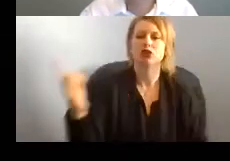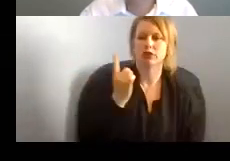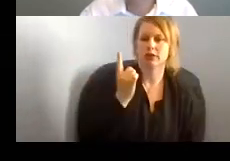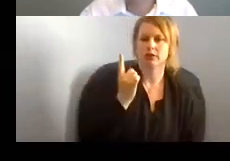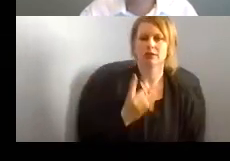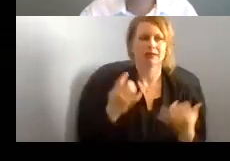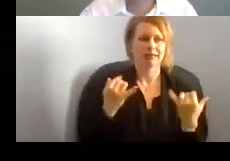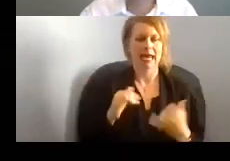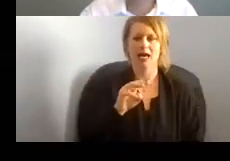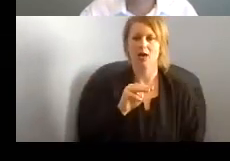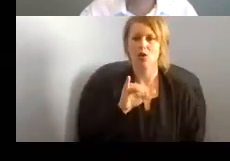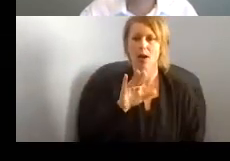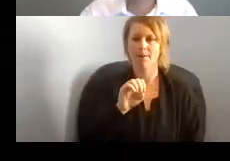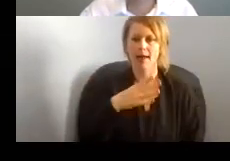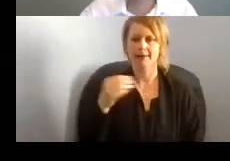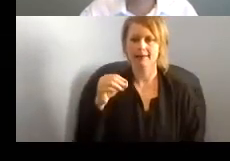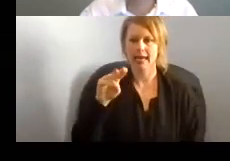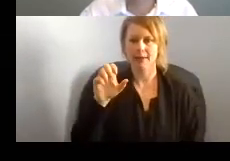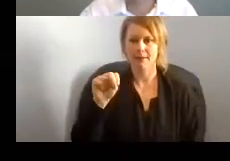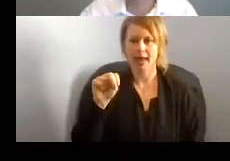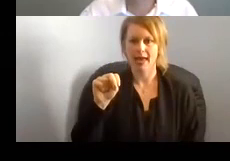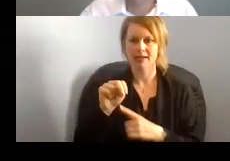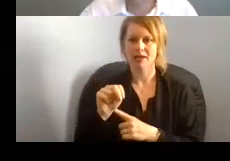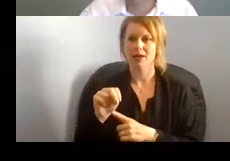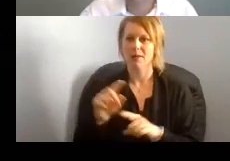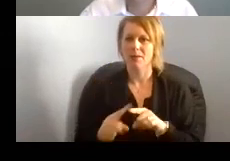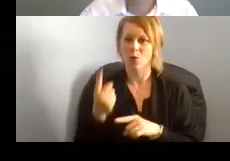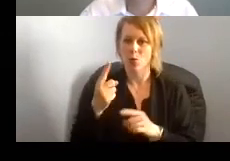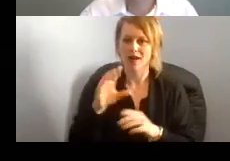But I know that one character shoots his friend in the head.